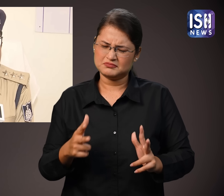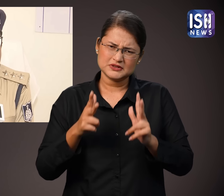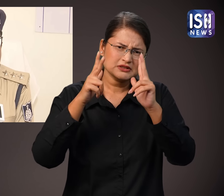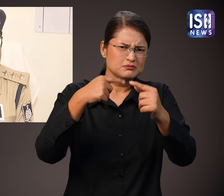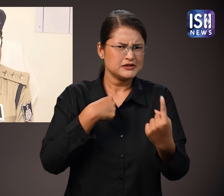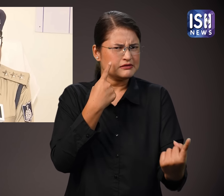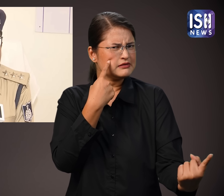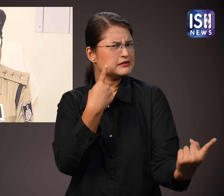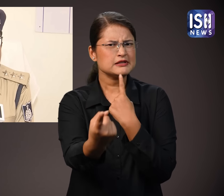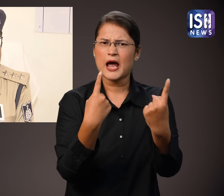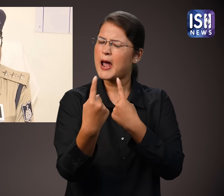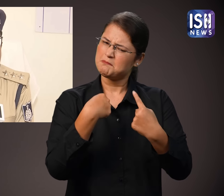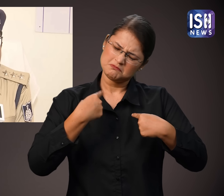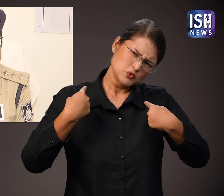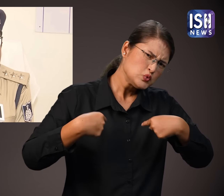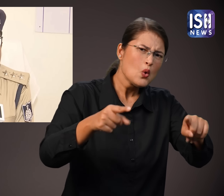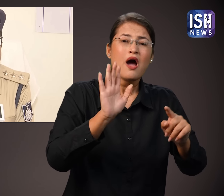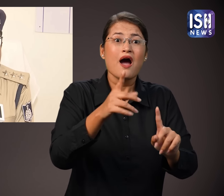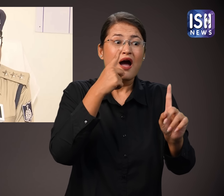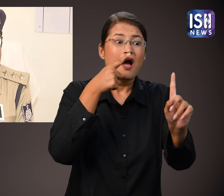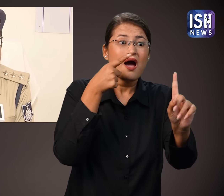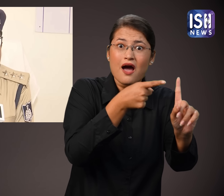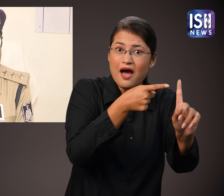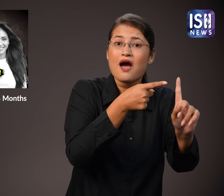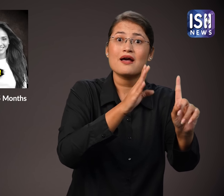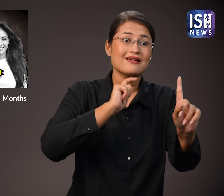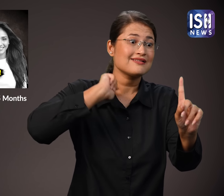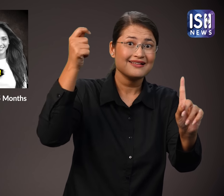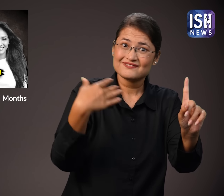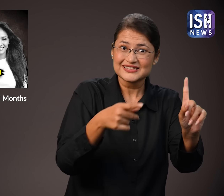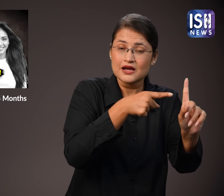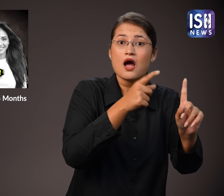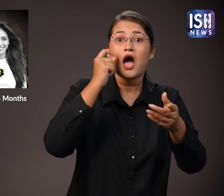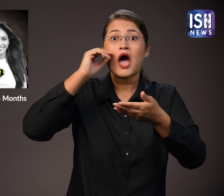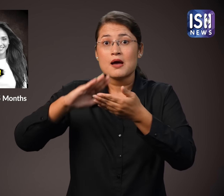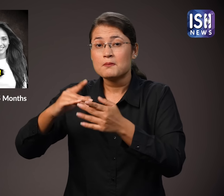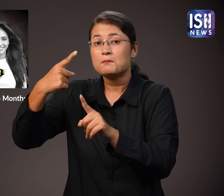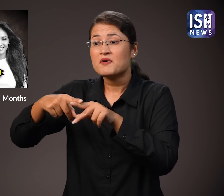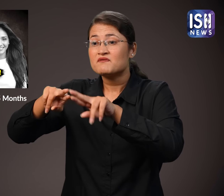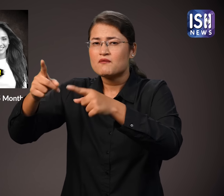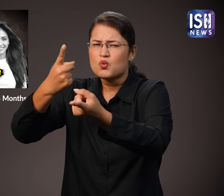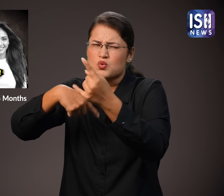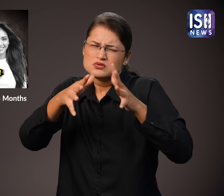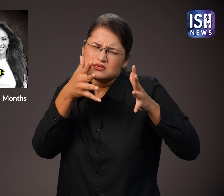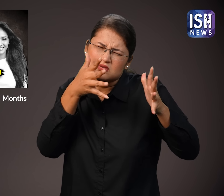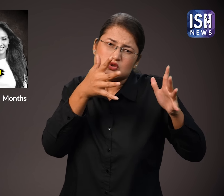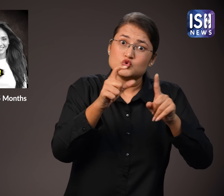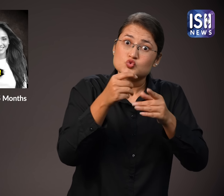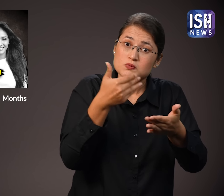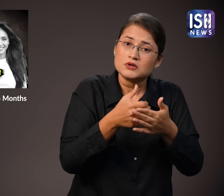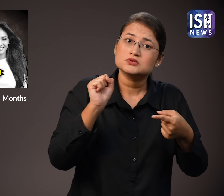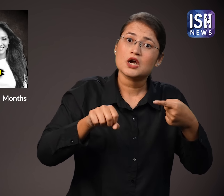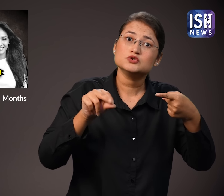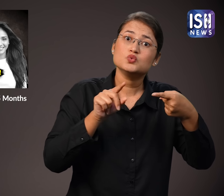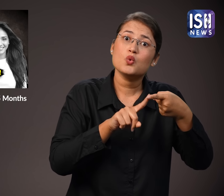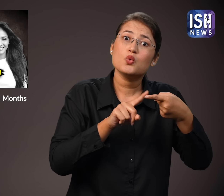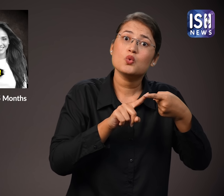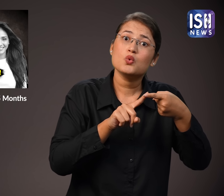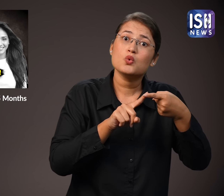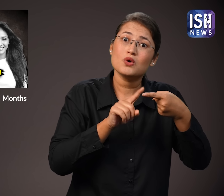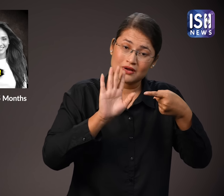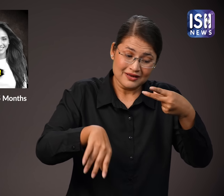The SIT is investigating the husband and his family over allegations of dowry harassment,